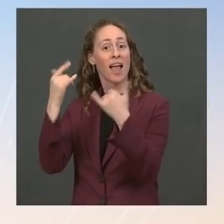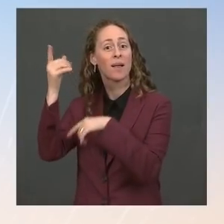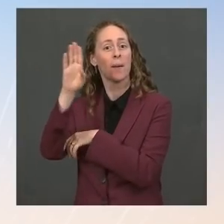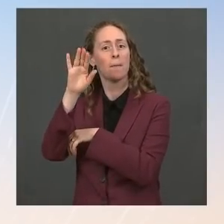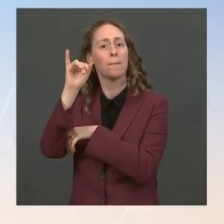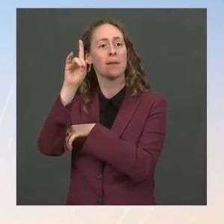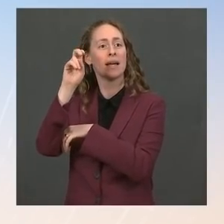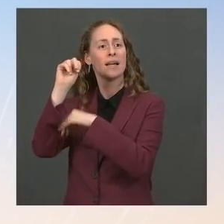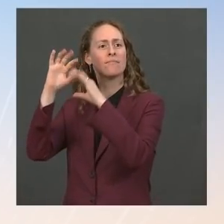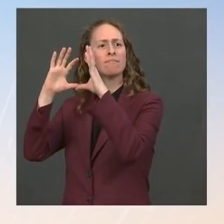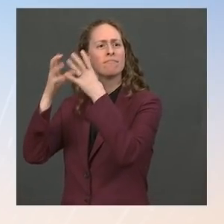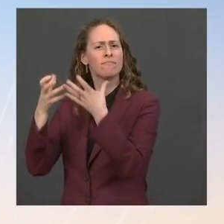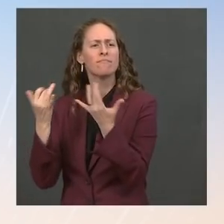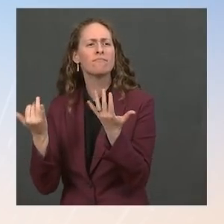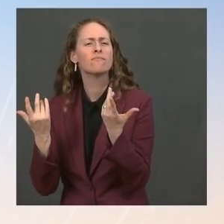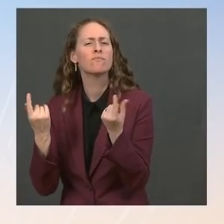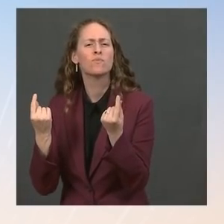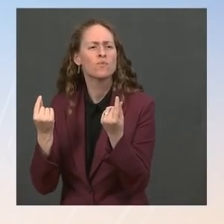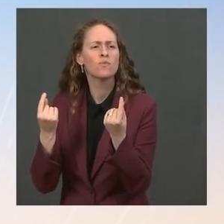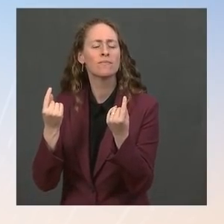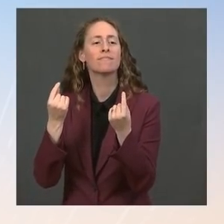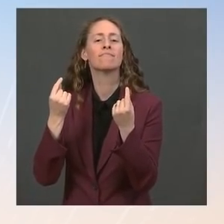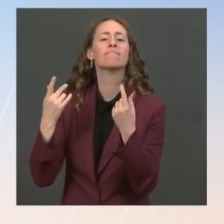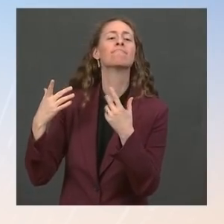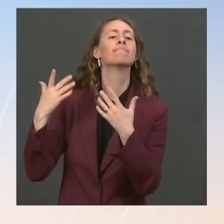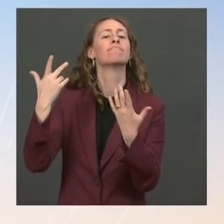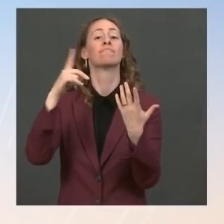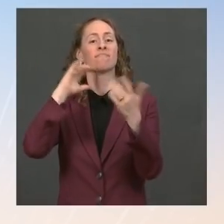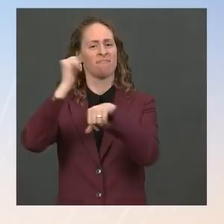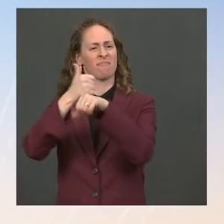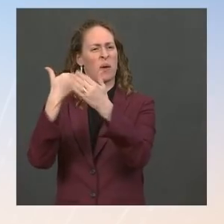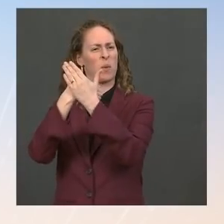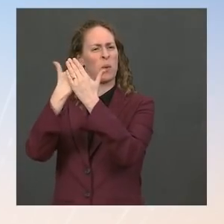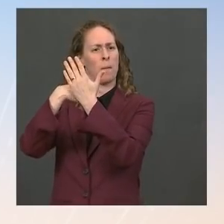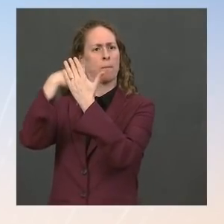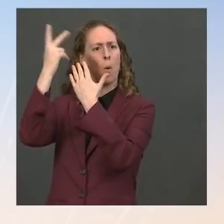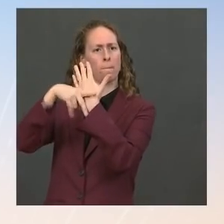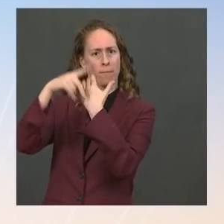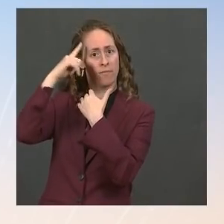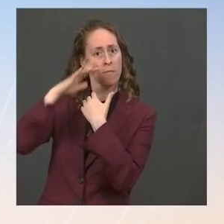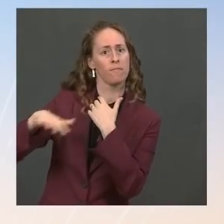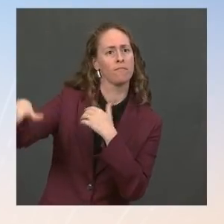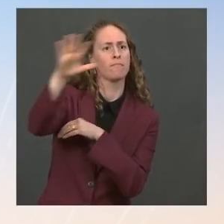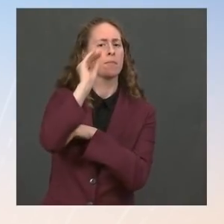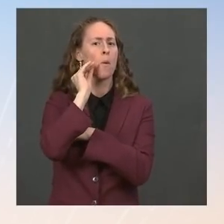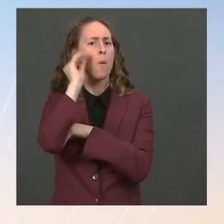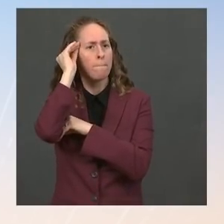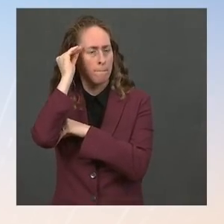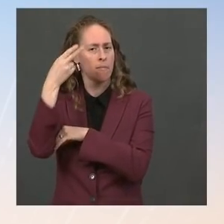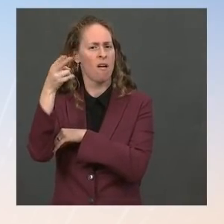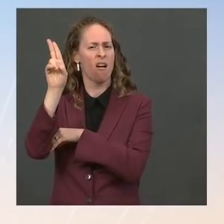a new initiative for the Department of Housing and Urban Development and the United States Interagency Council on Homelessness